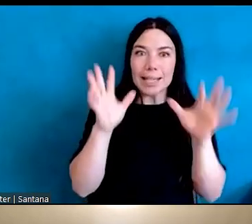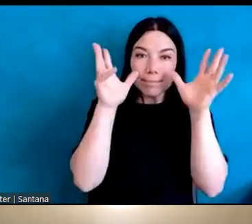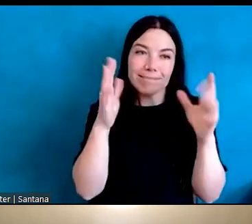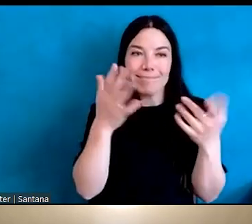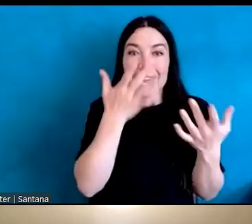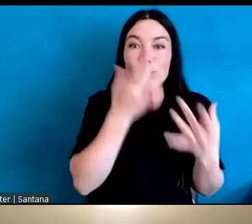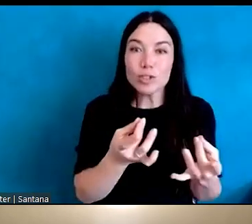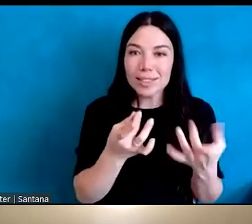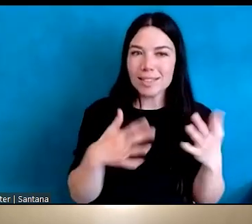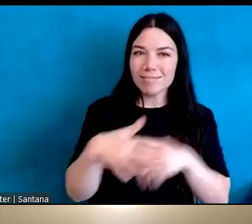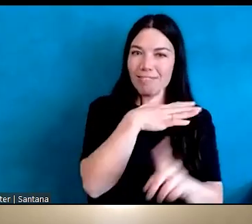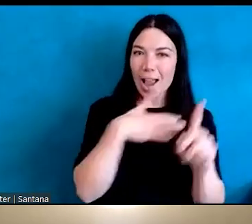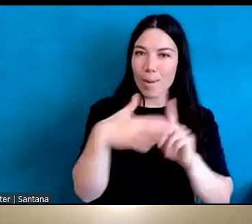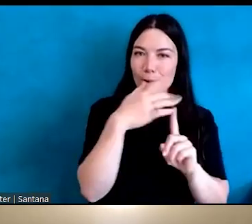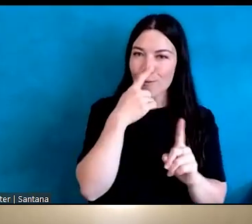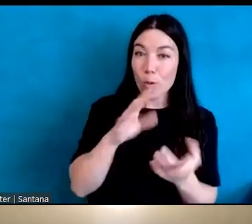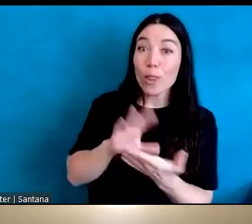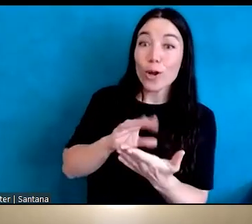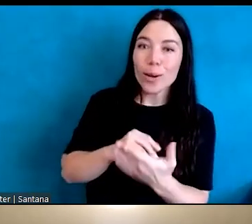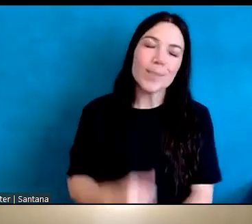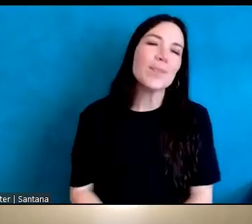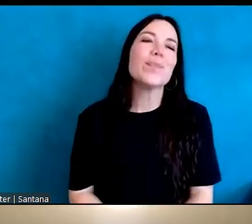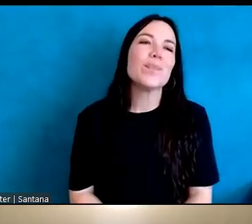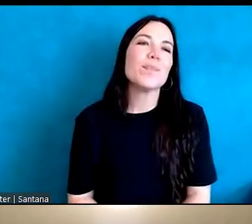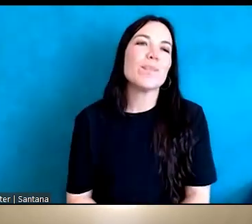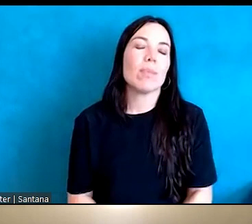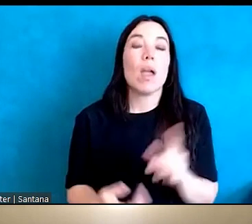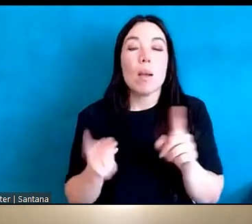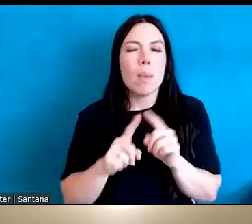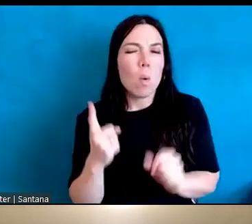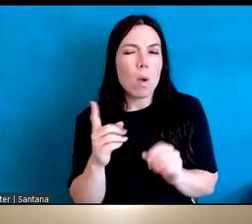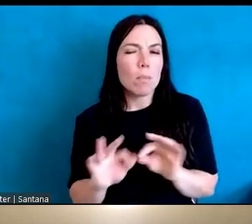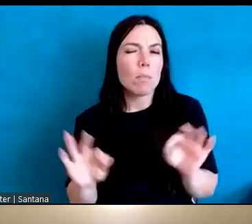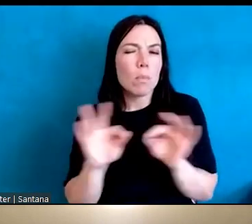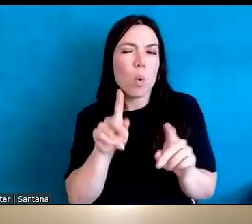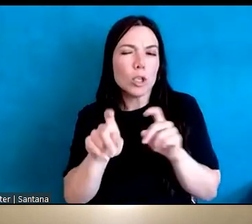But of course, one important question concerns what exactly is going on during conversational turns.